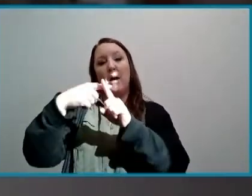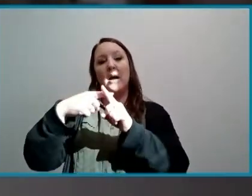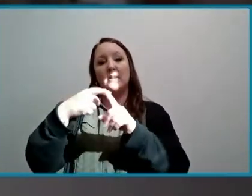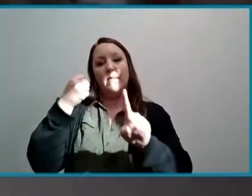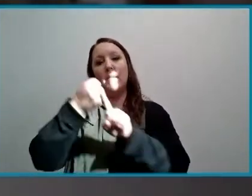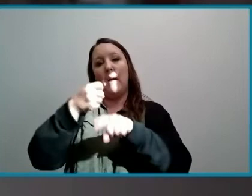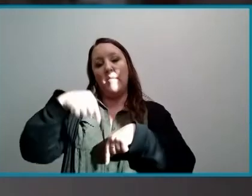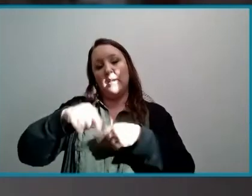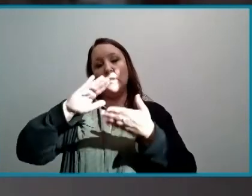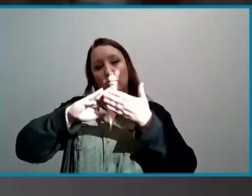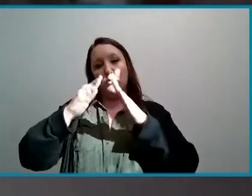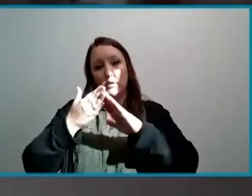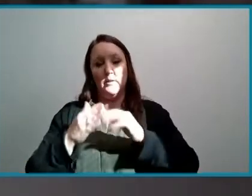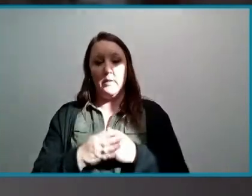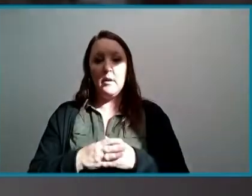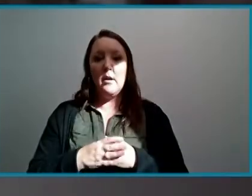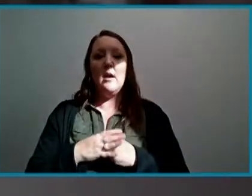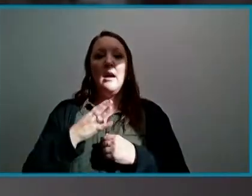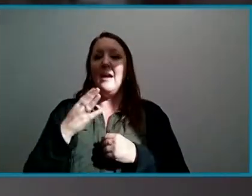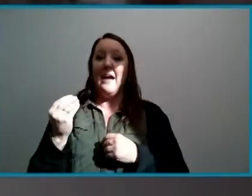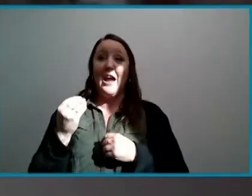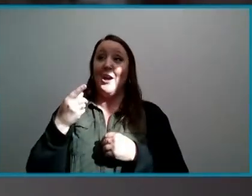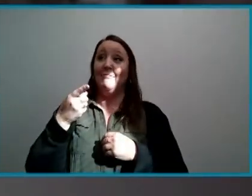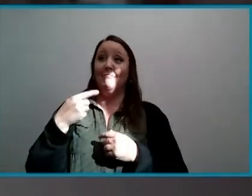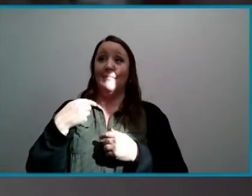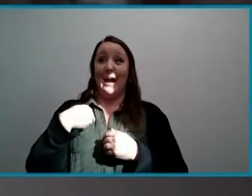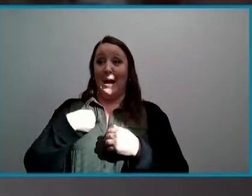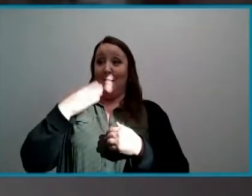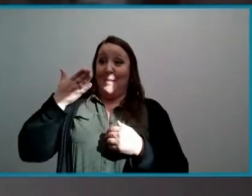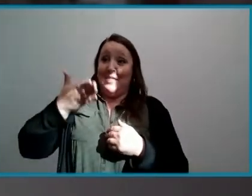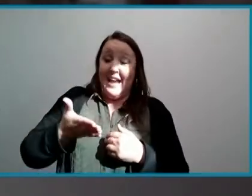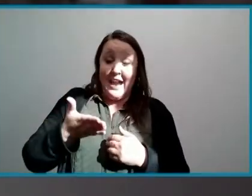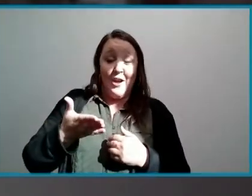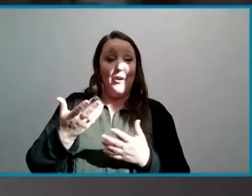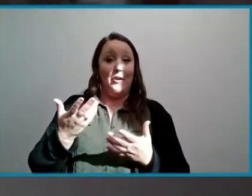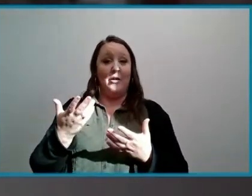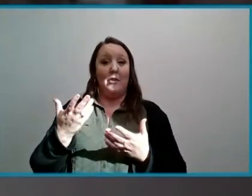And you're there for the right reasons.